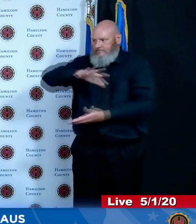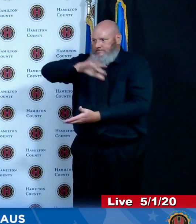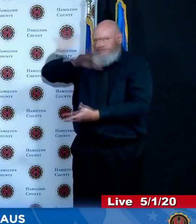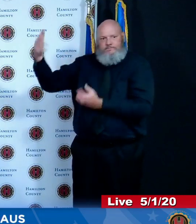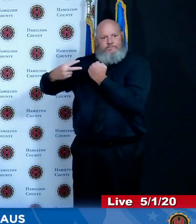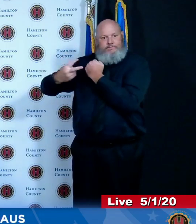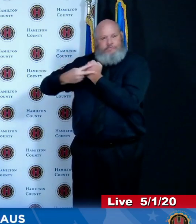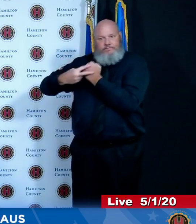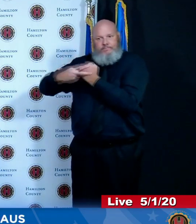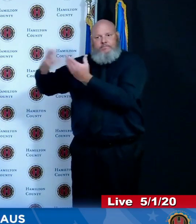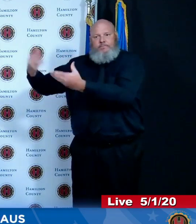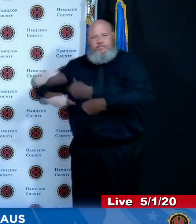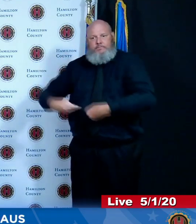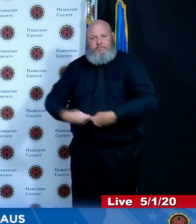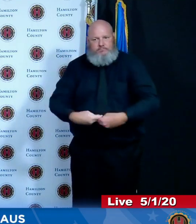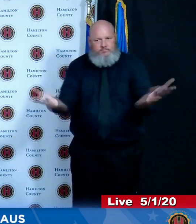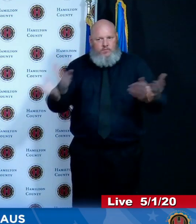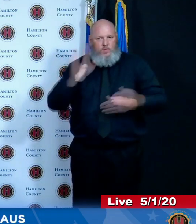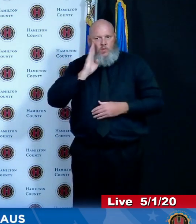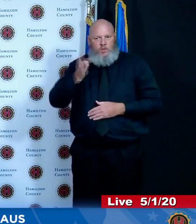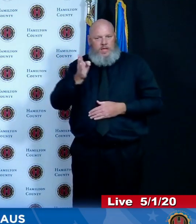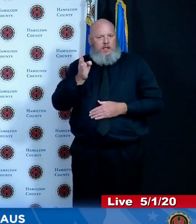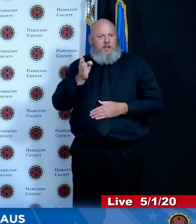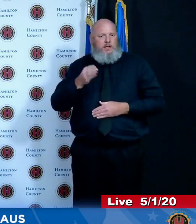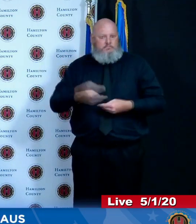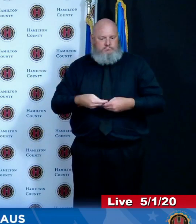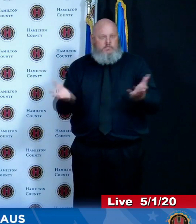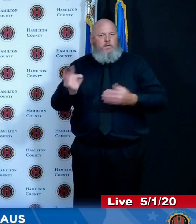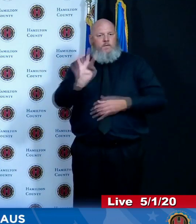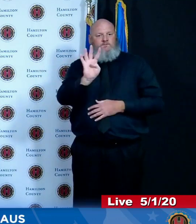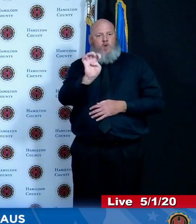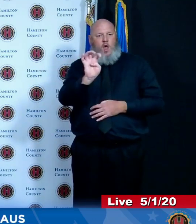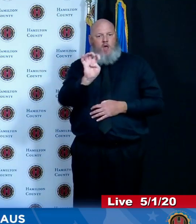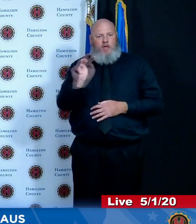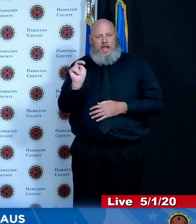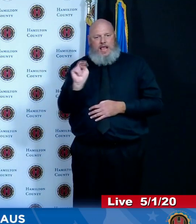were there getting ready to be pushed out to the hospitals remember the n95s